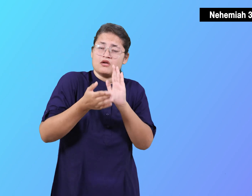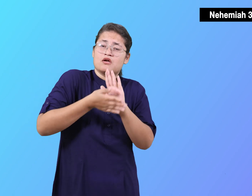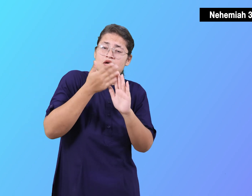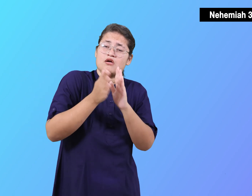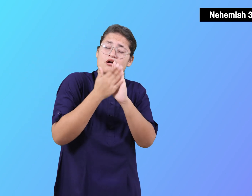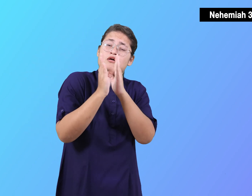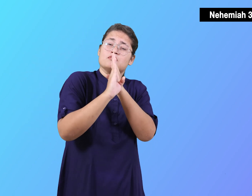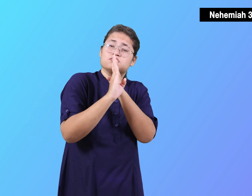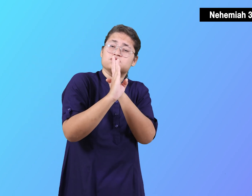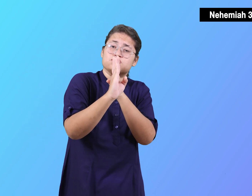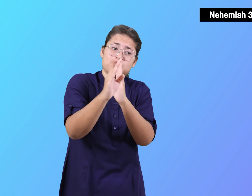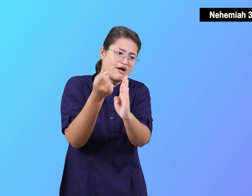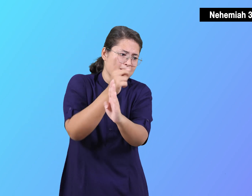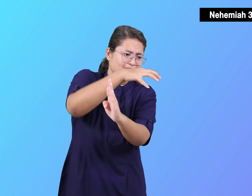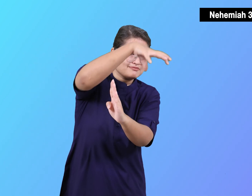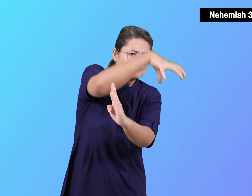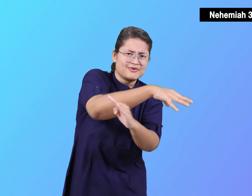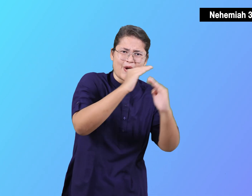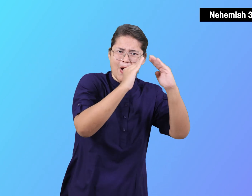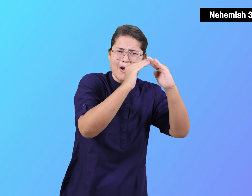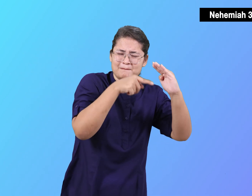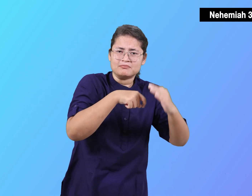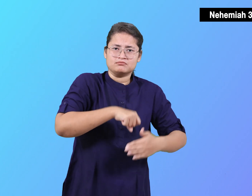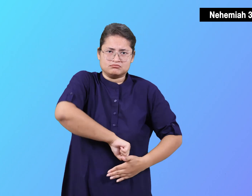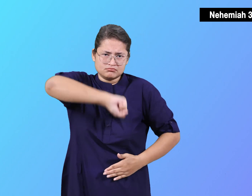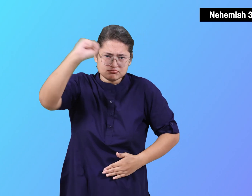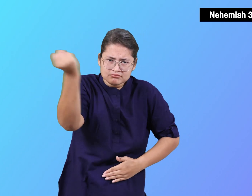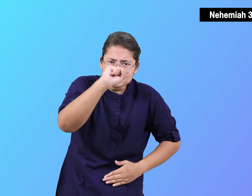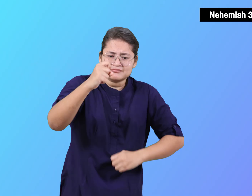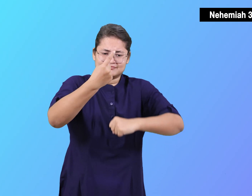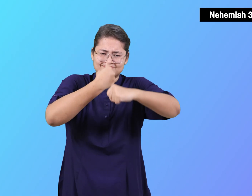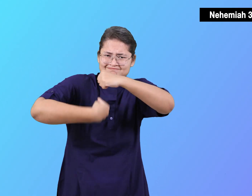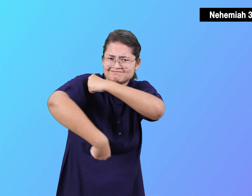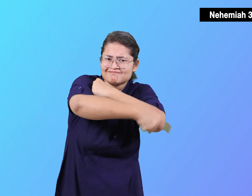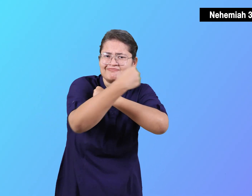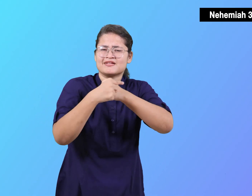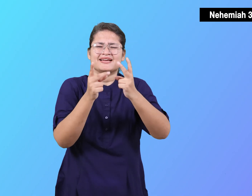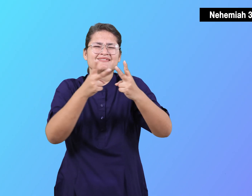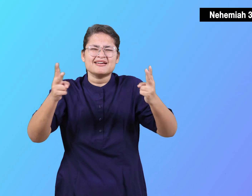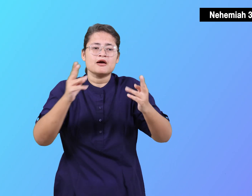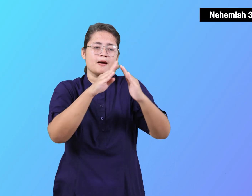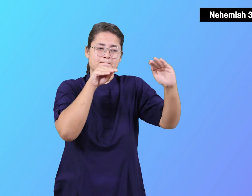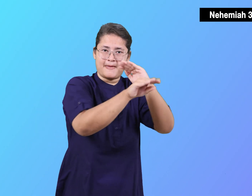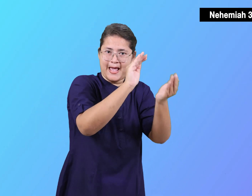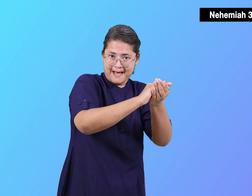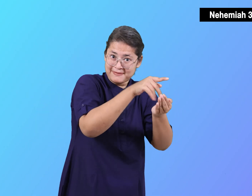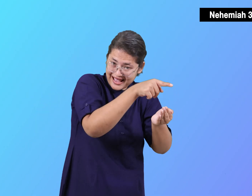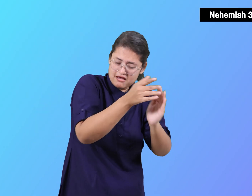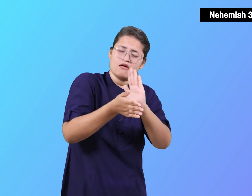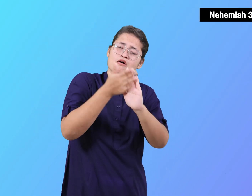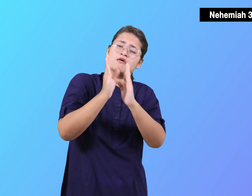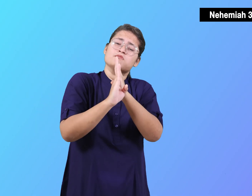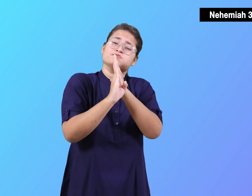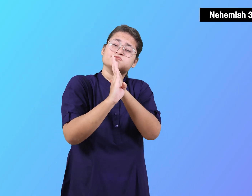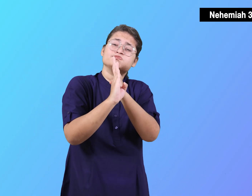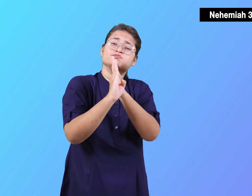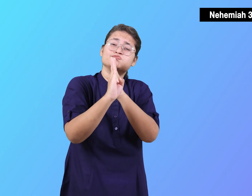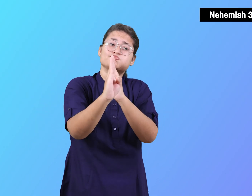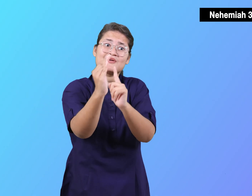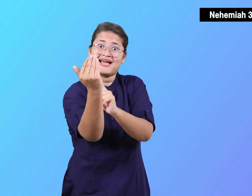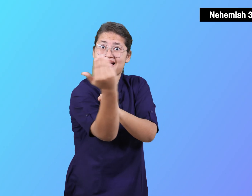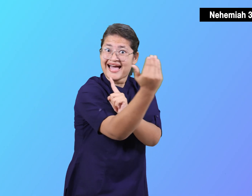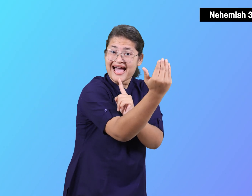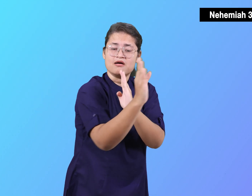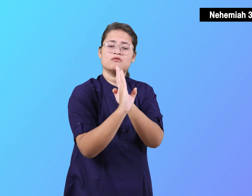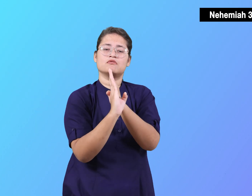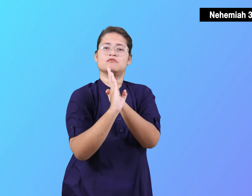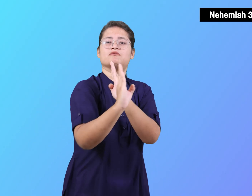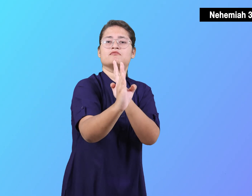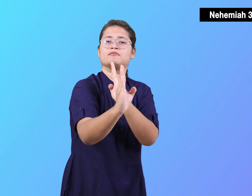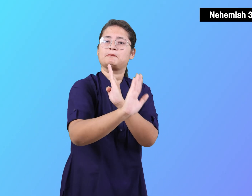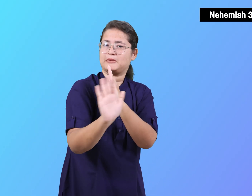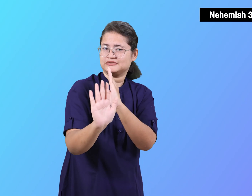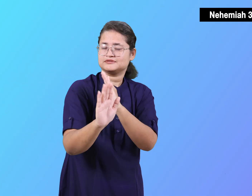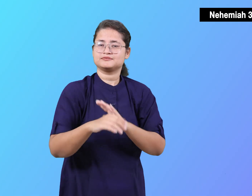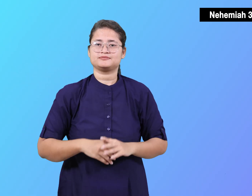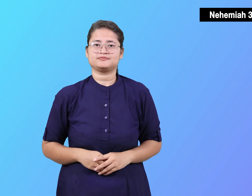He repaired the section of wall from the room for weapons to the corner of the wall.